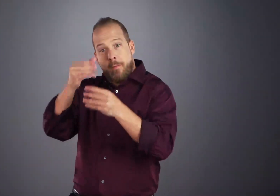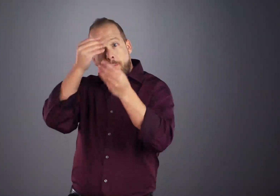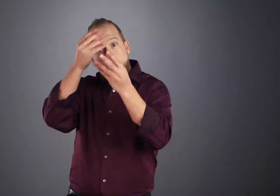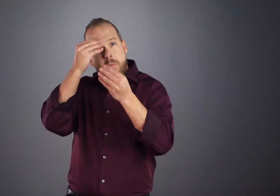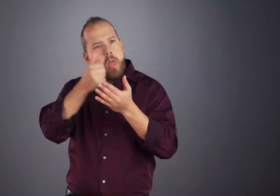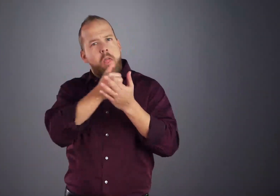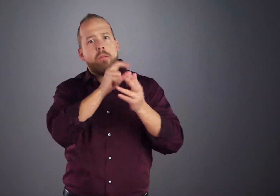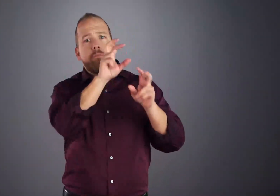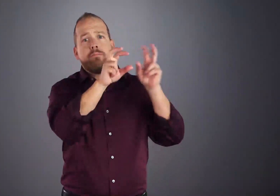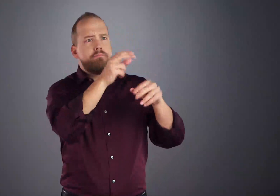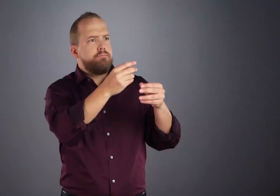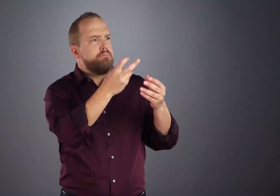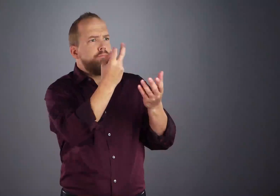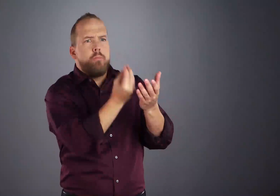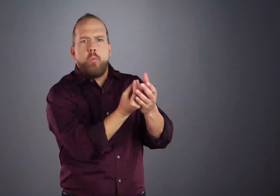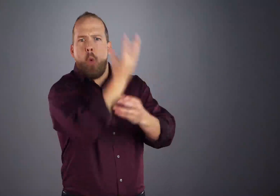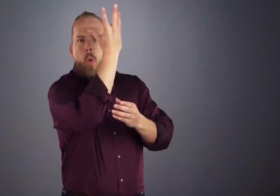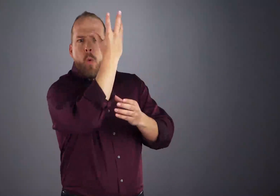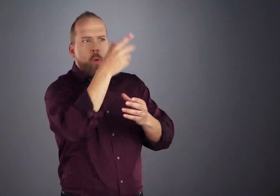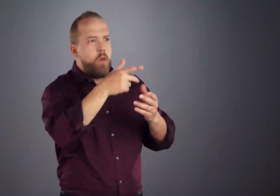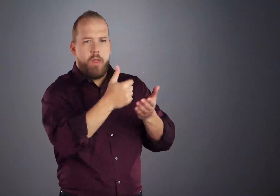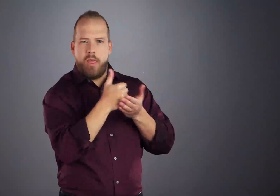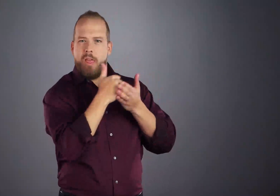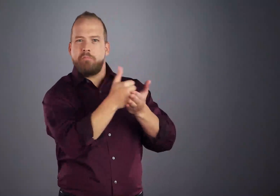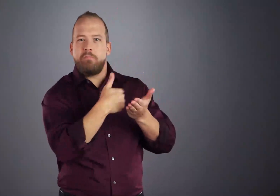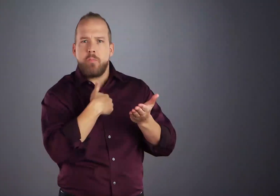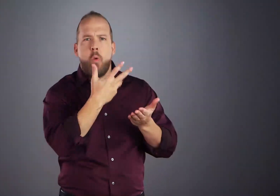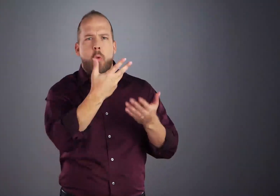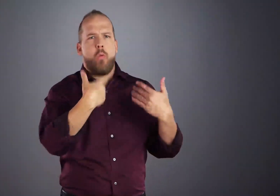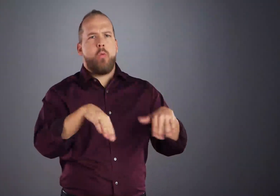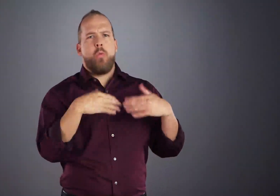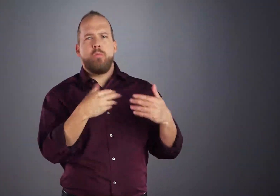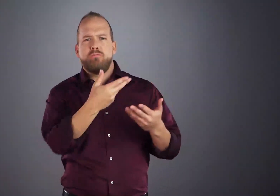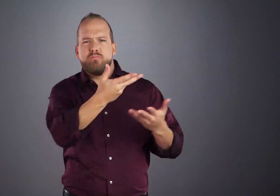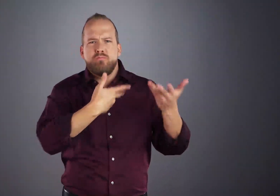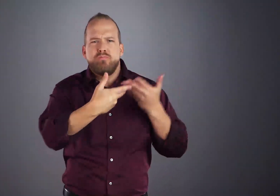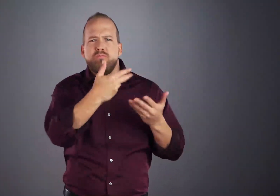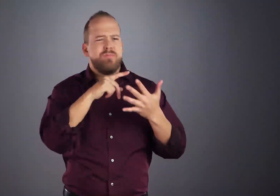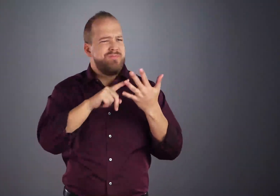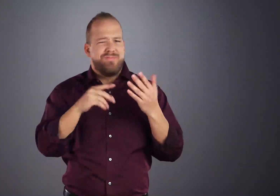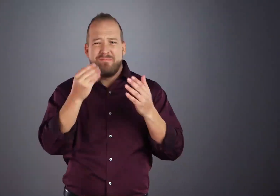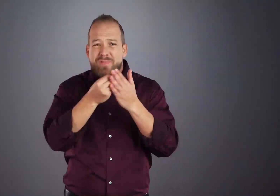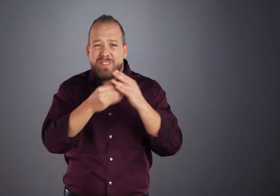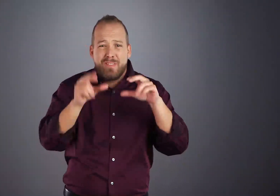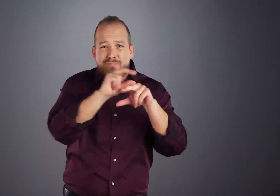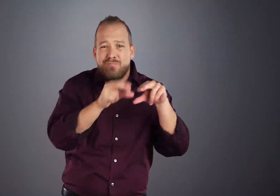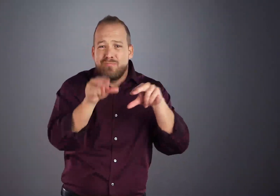For the next few years fortune through money and applause my way. I had arrived.